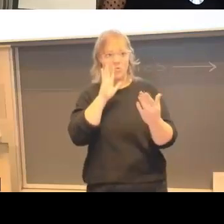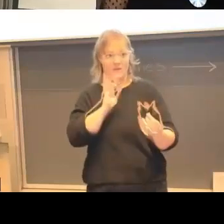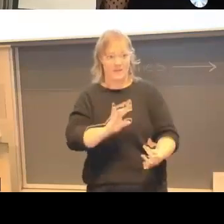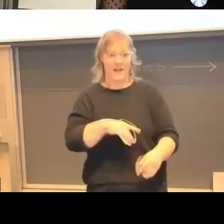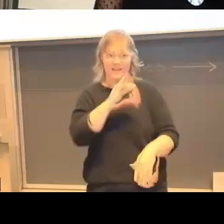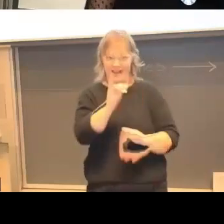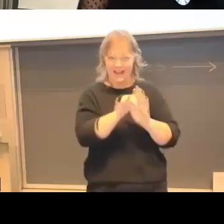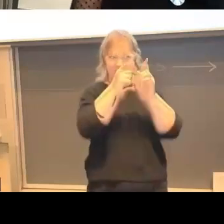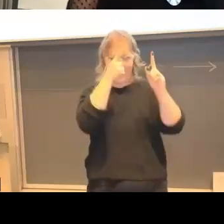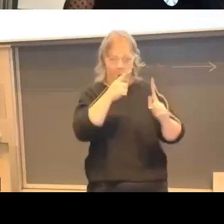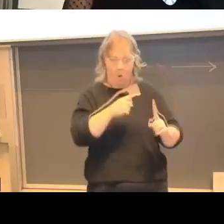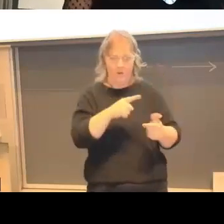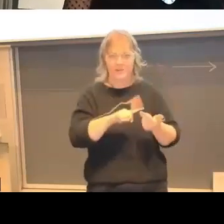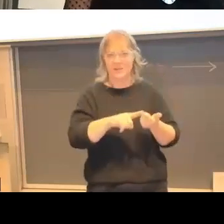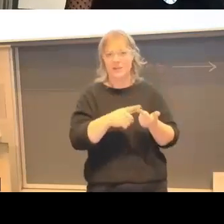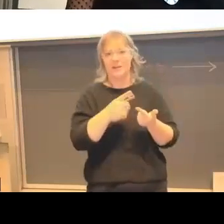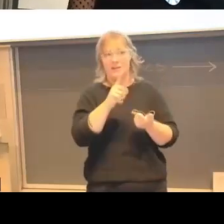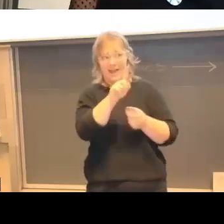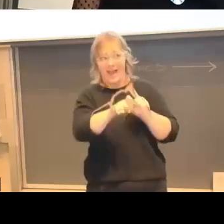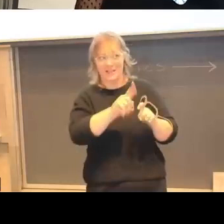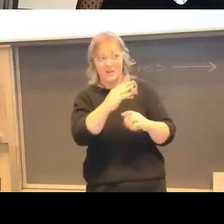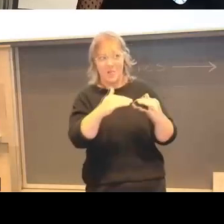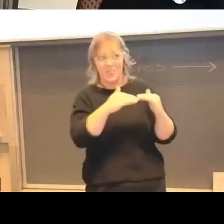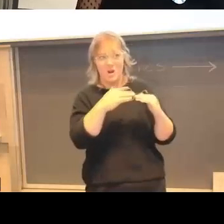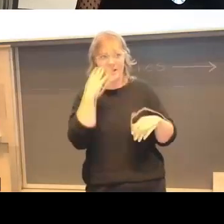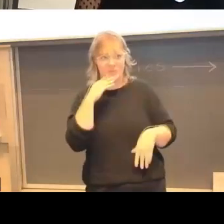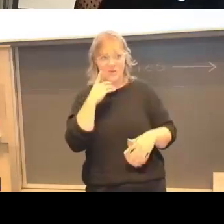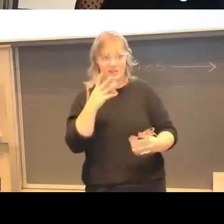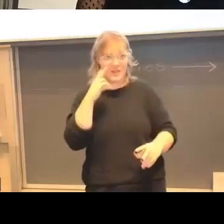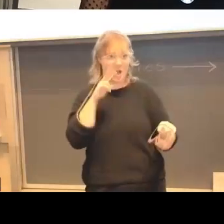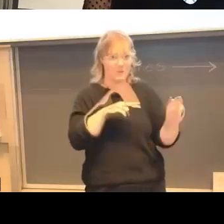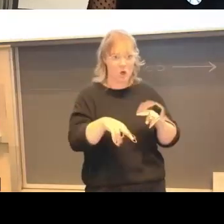conversation did they ask about their peers experience of being observed did they provide